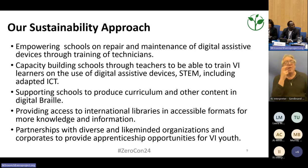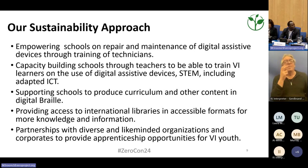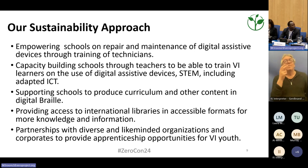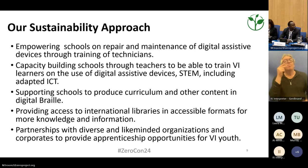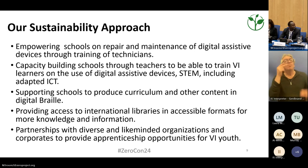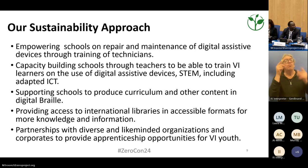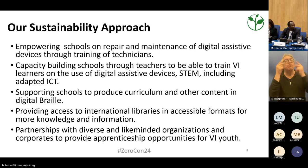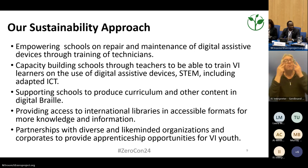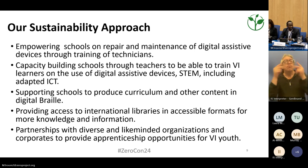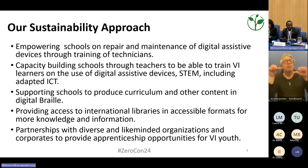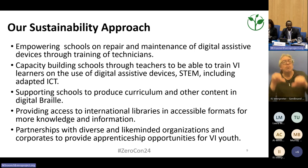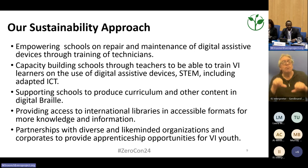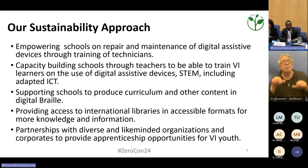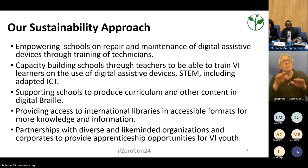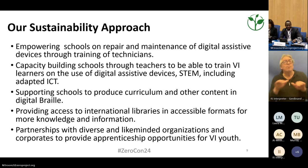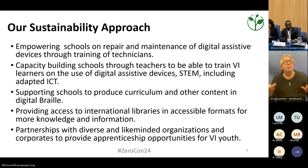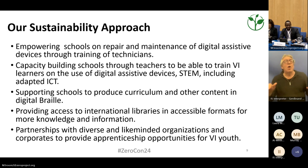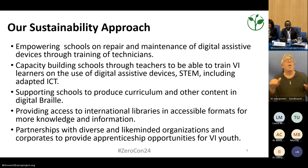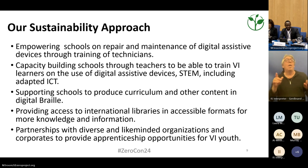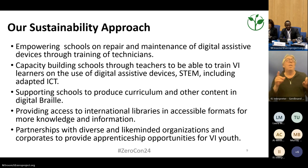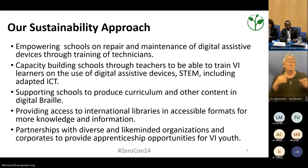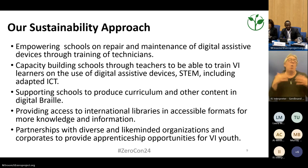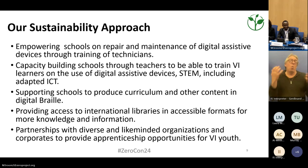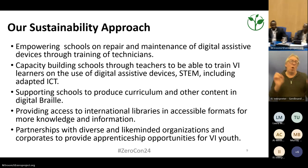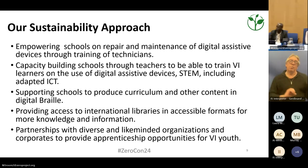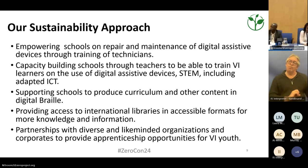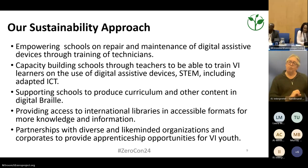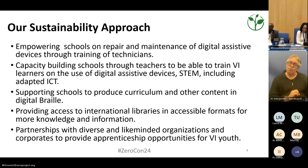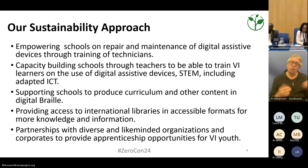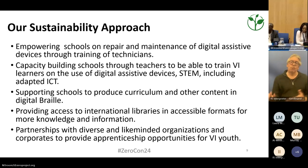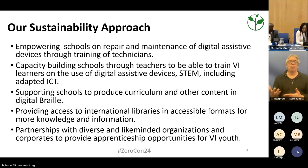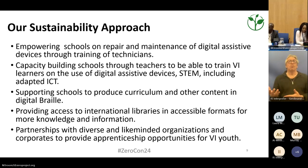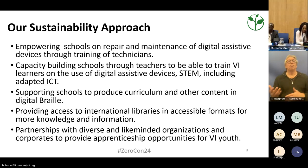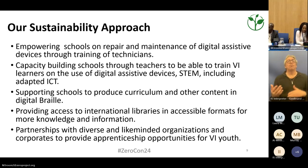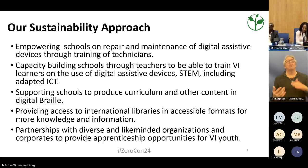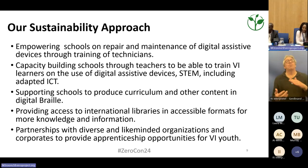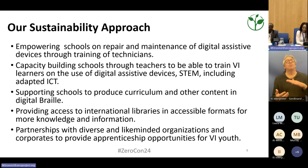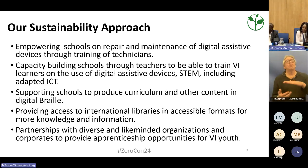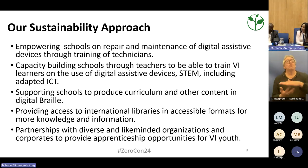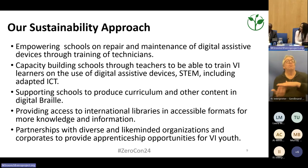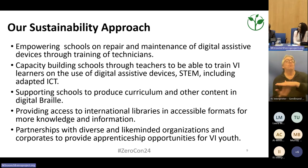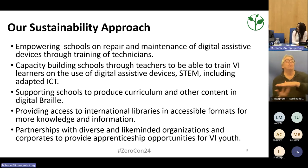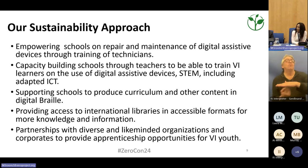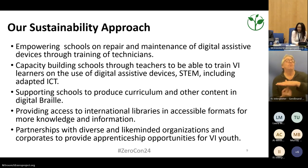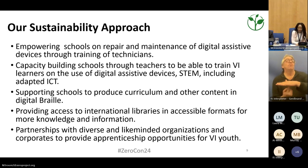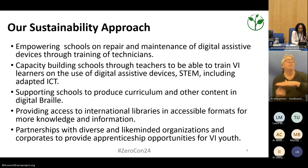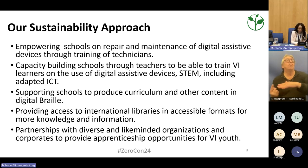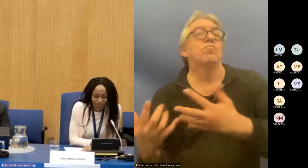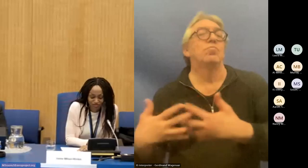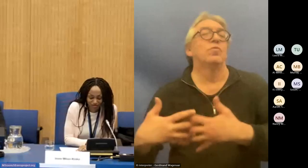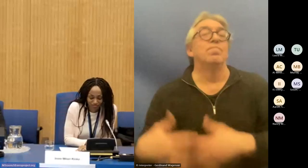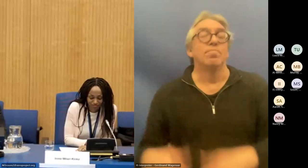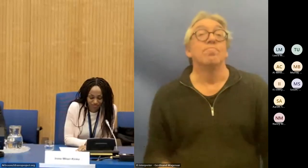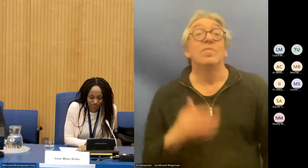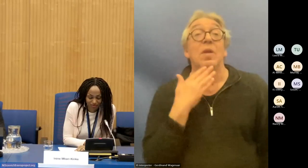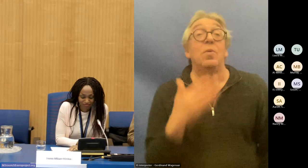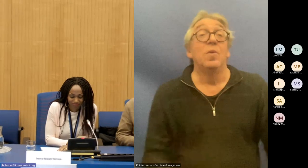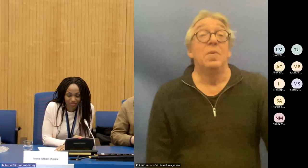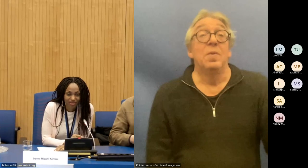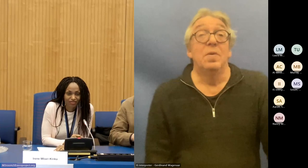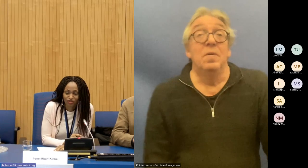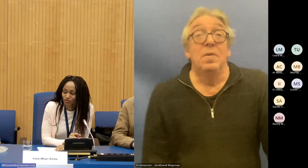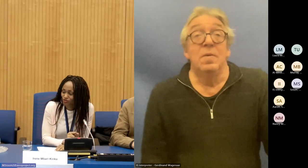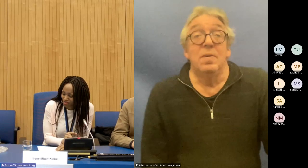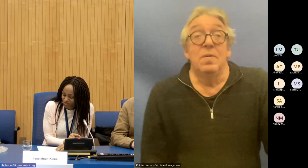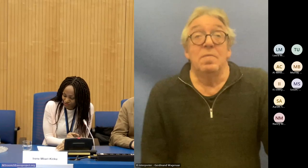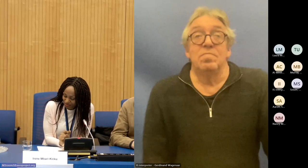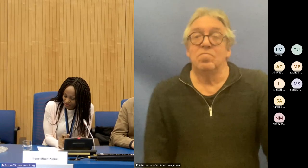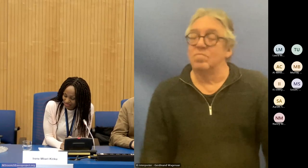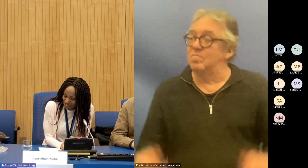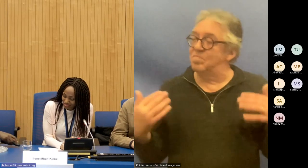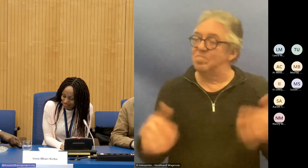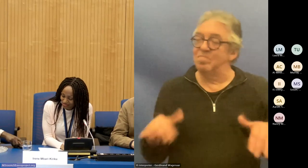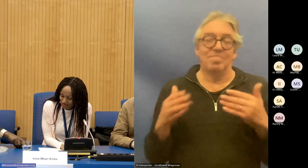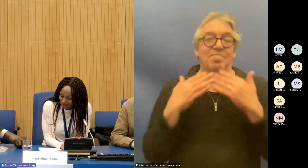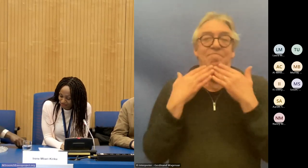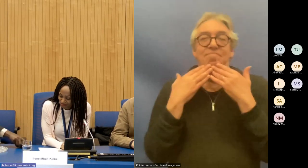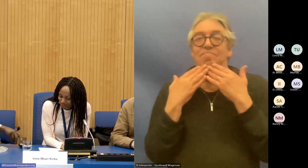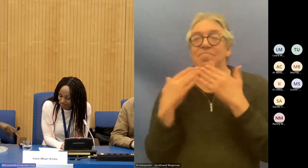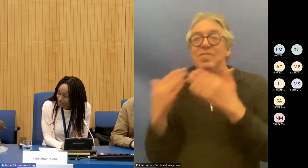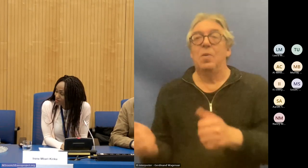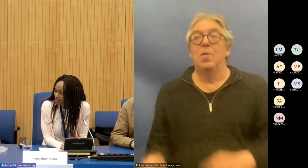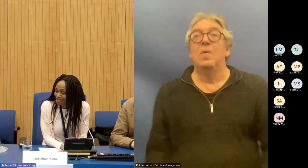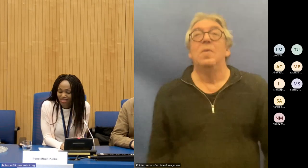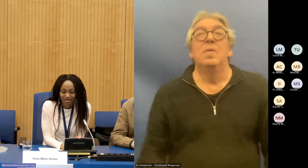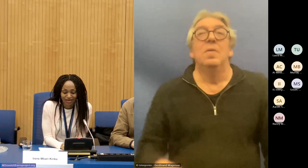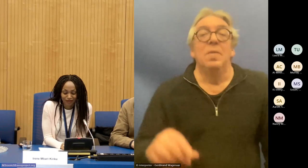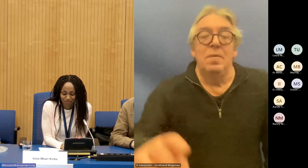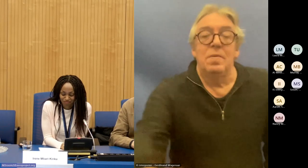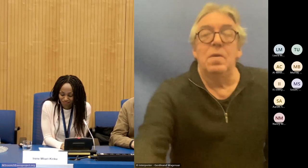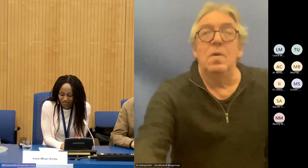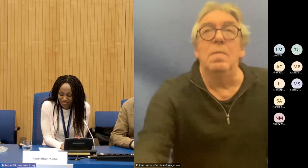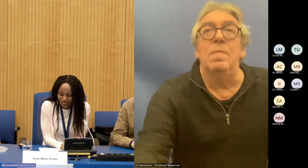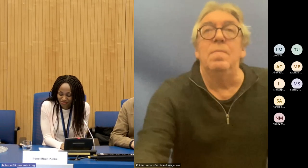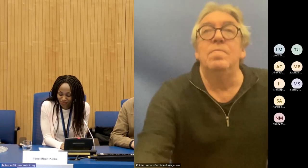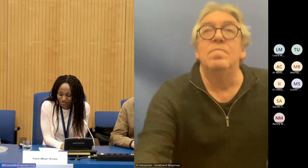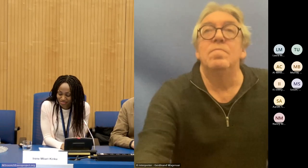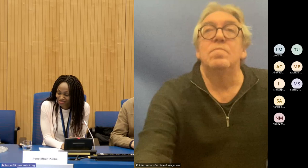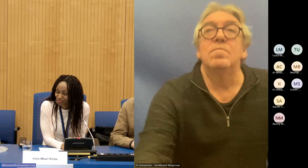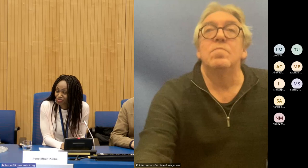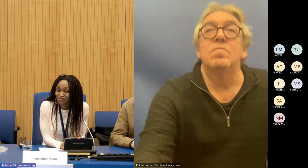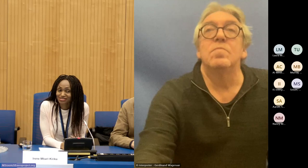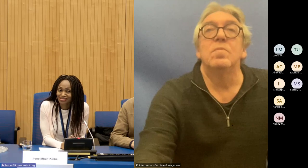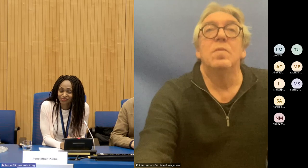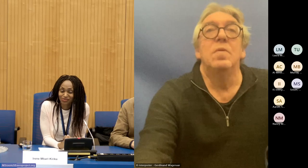Thank you so much Suparna and Maxwel. One thing that is important,